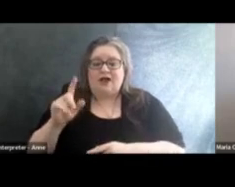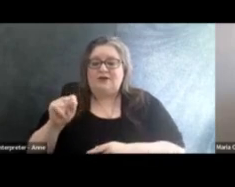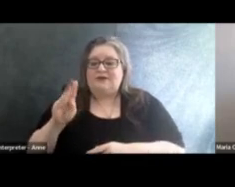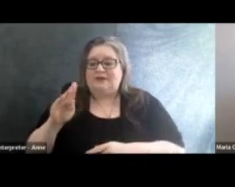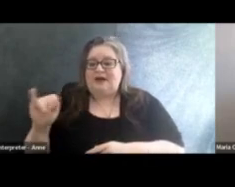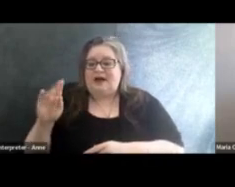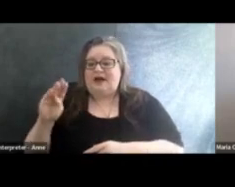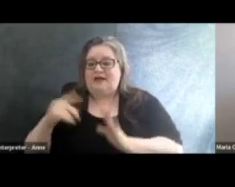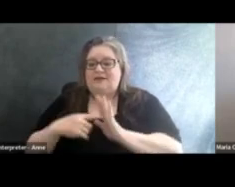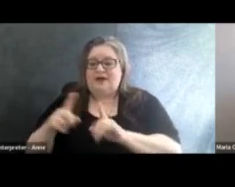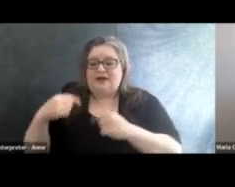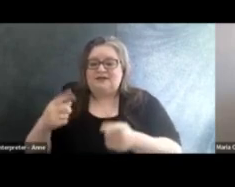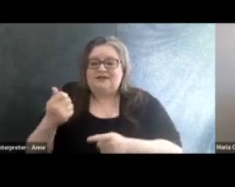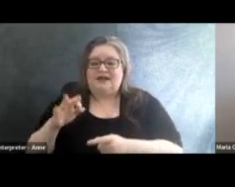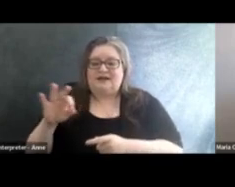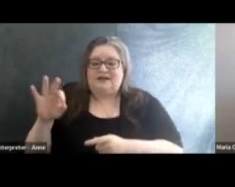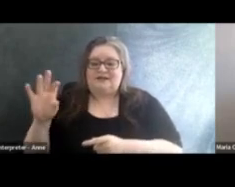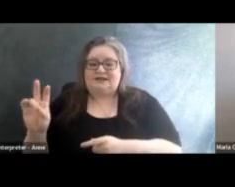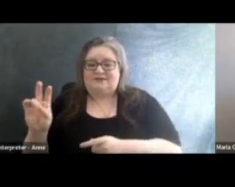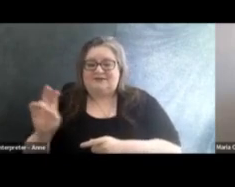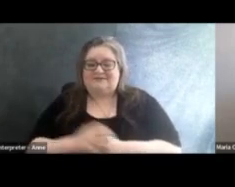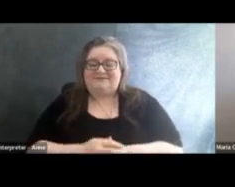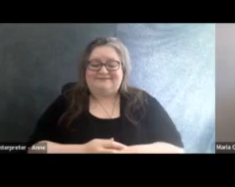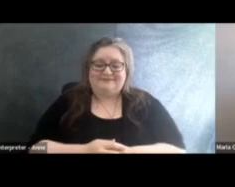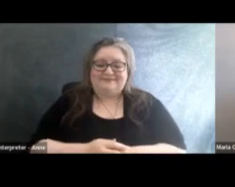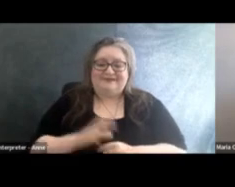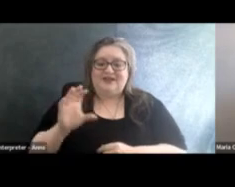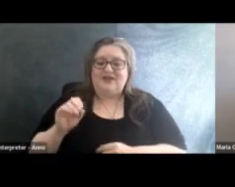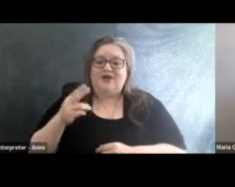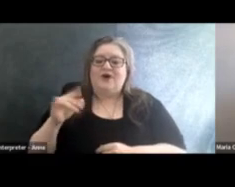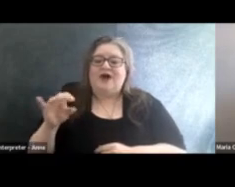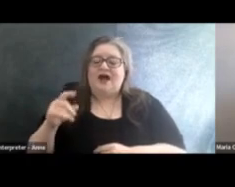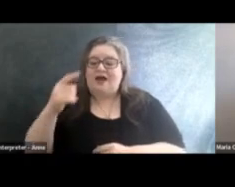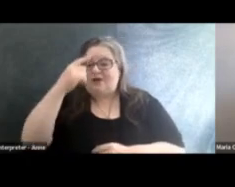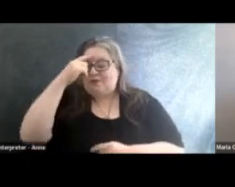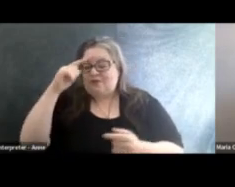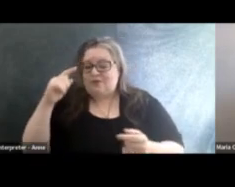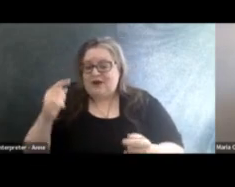1997 the Ohio brain injury which he directs, is the designated